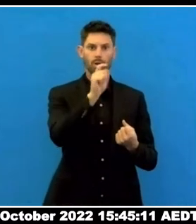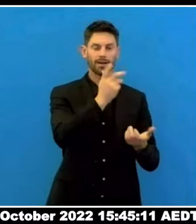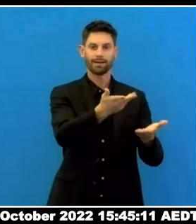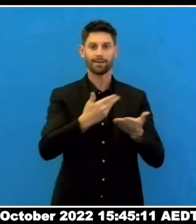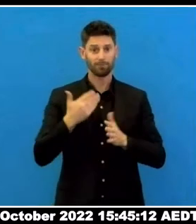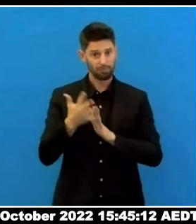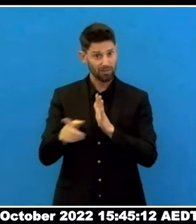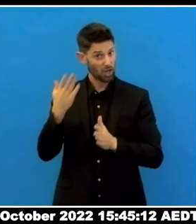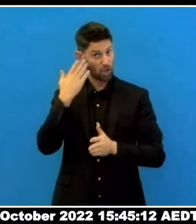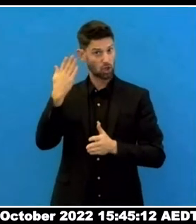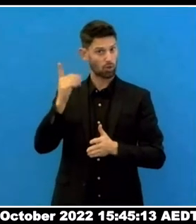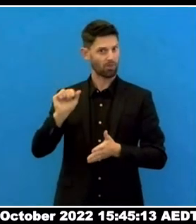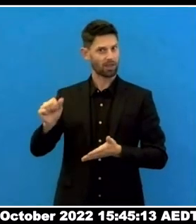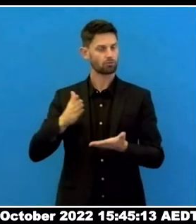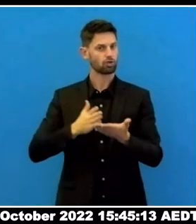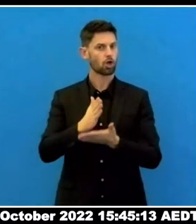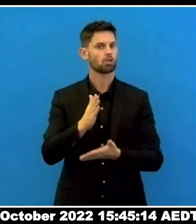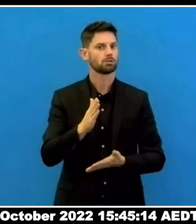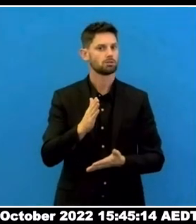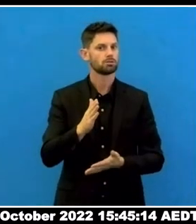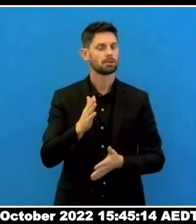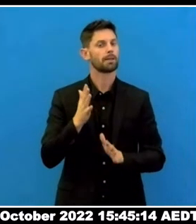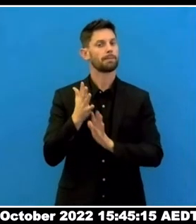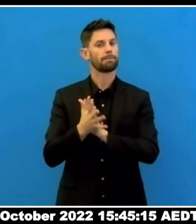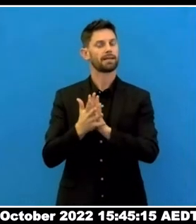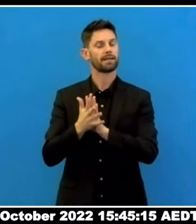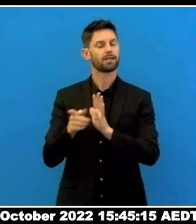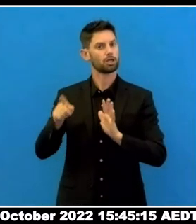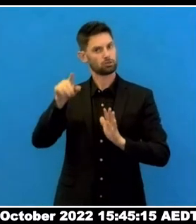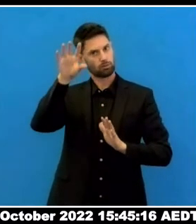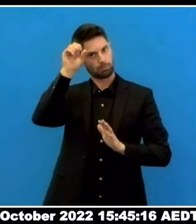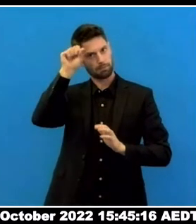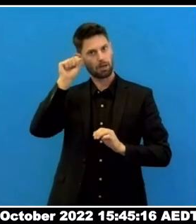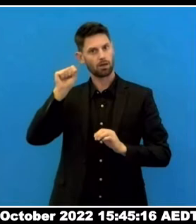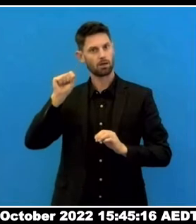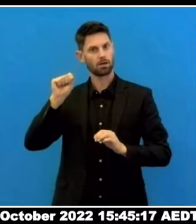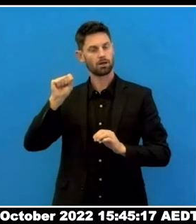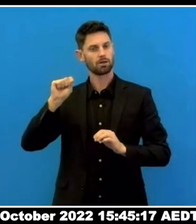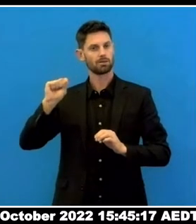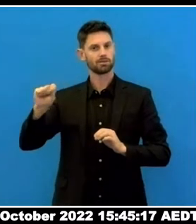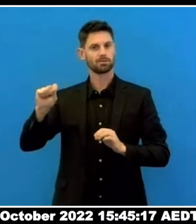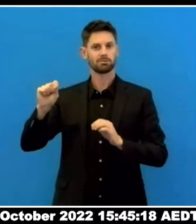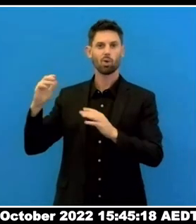Maybe they are coming from their country that they you know, war